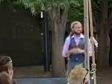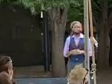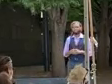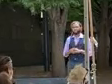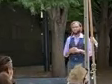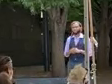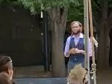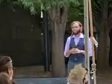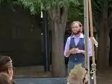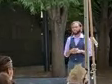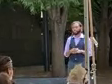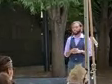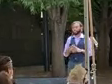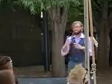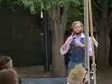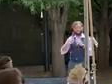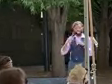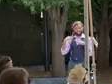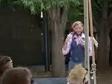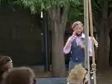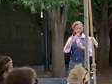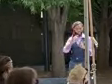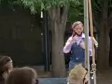Times of change since 2001.